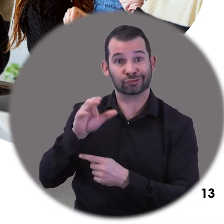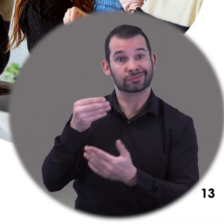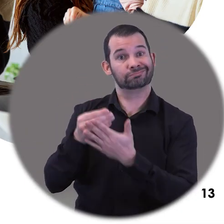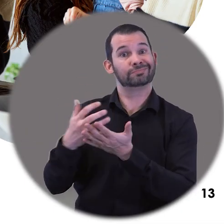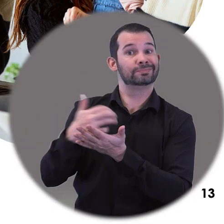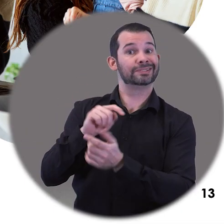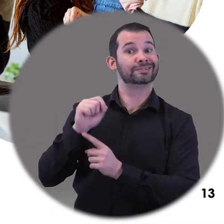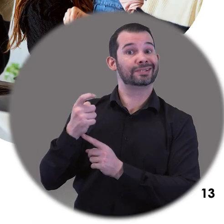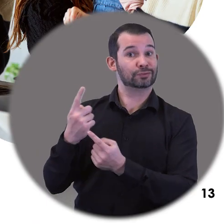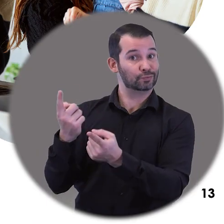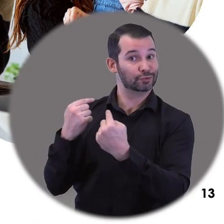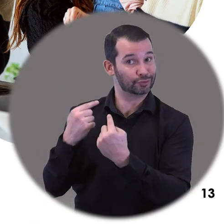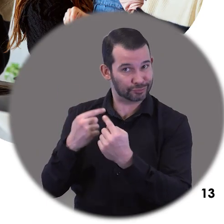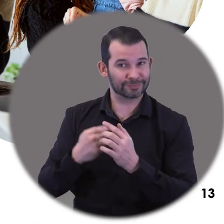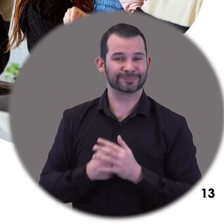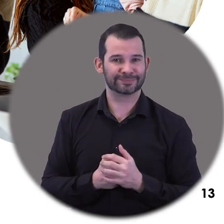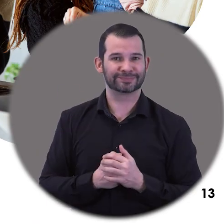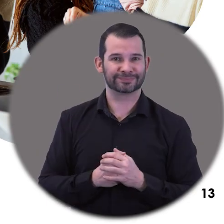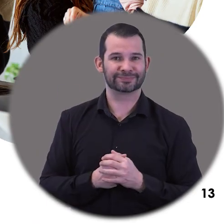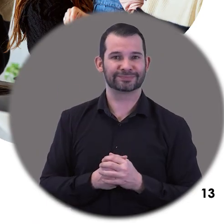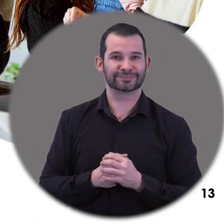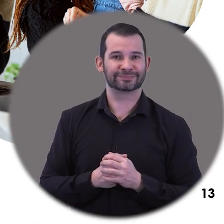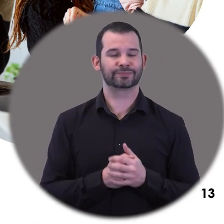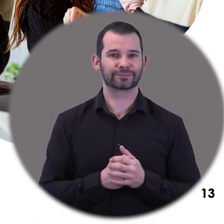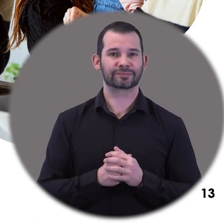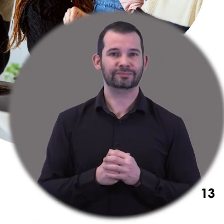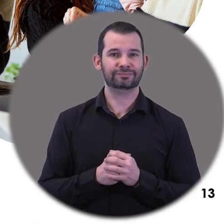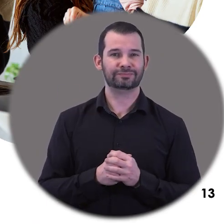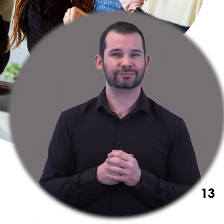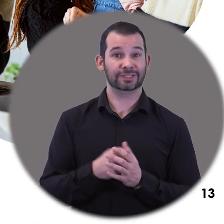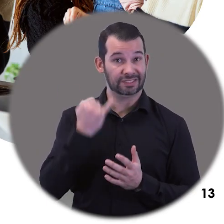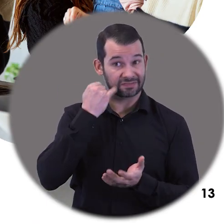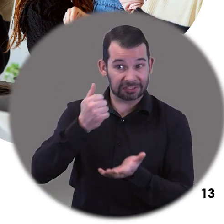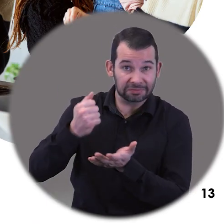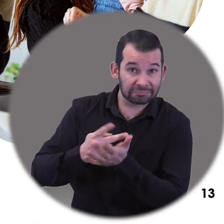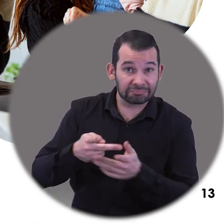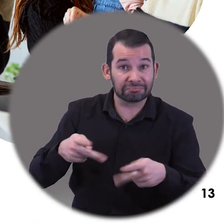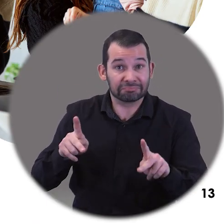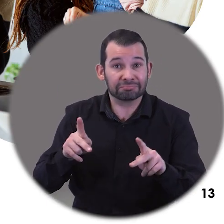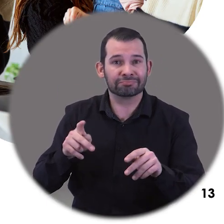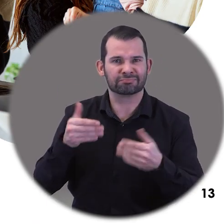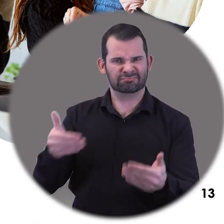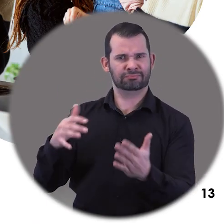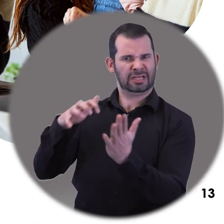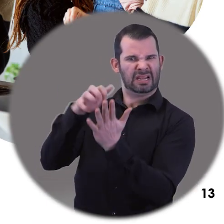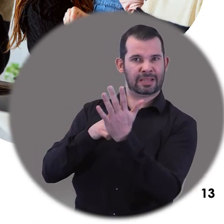that you can claim on your tax return. If you are eligible, claim this credit